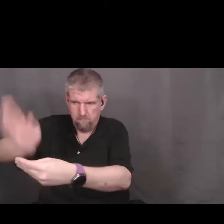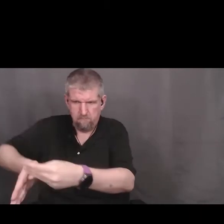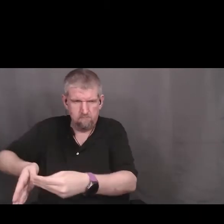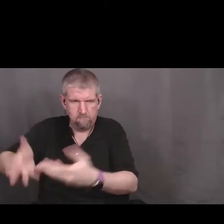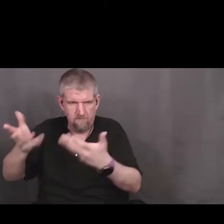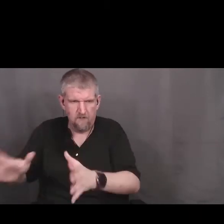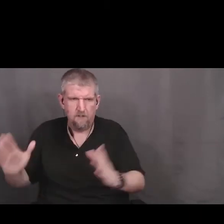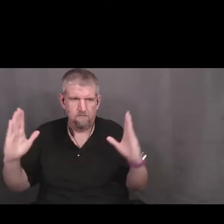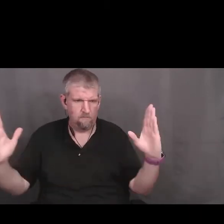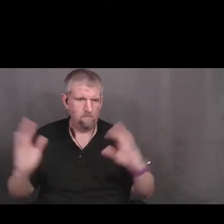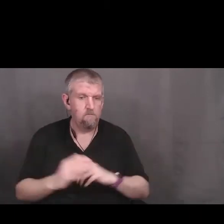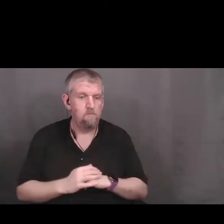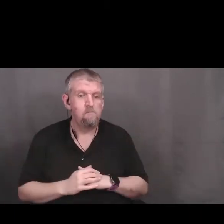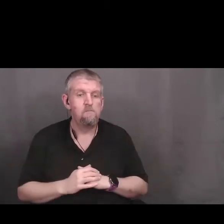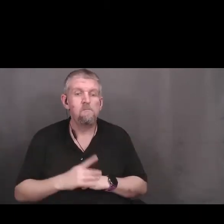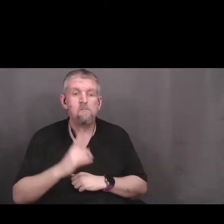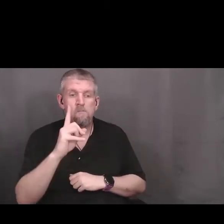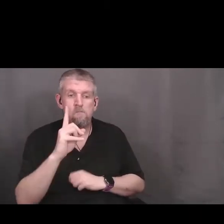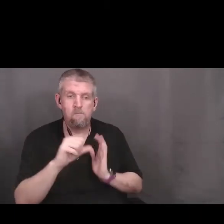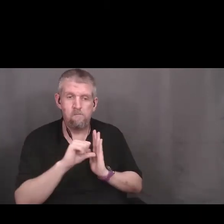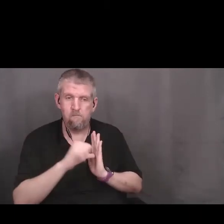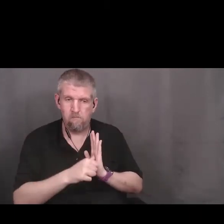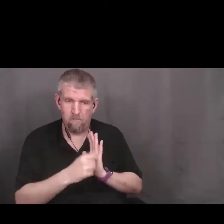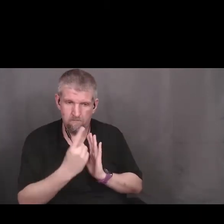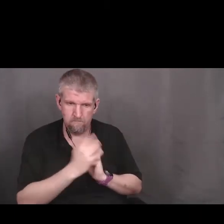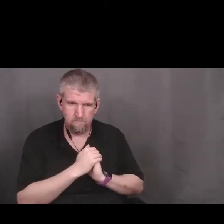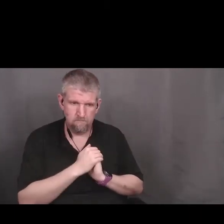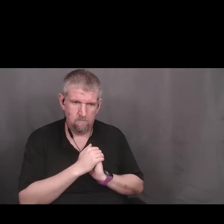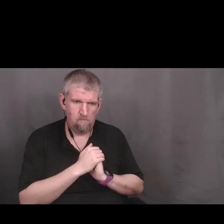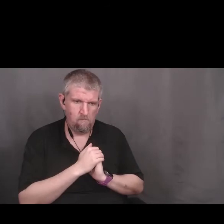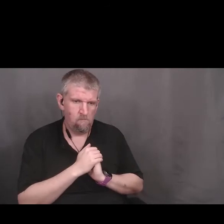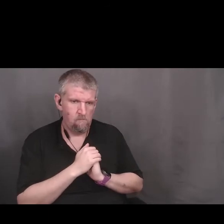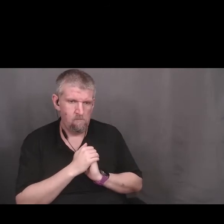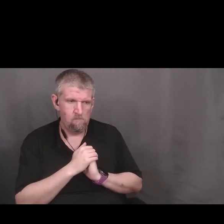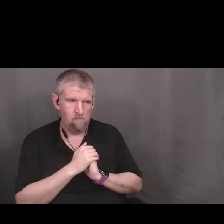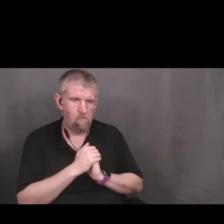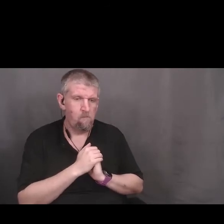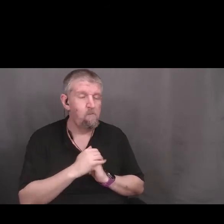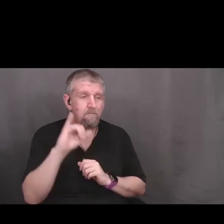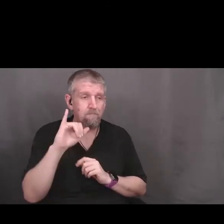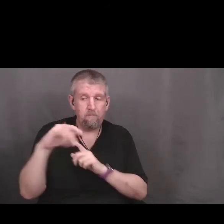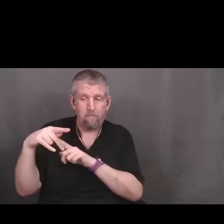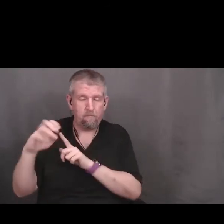Now, one of the things that I need to point out is that even if the IPE has those timeframes